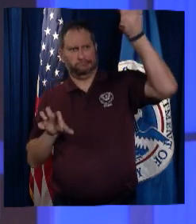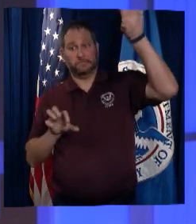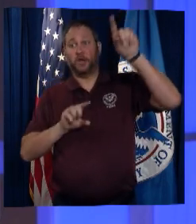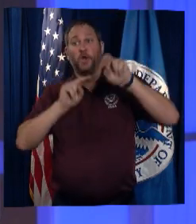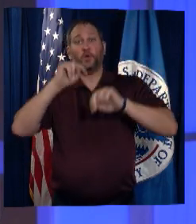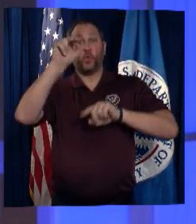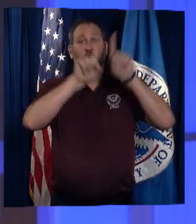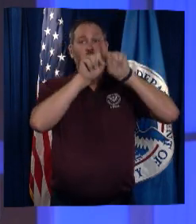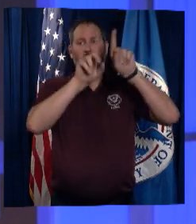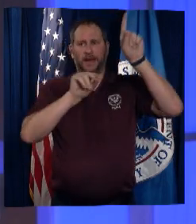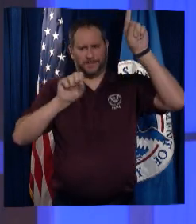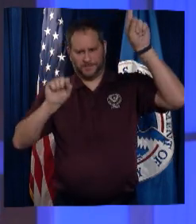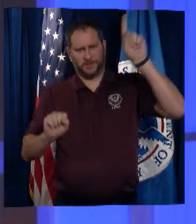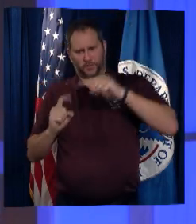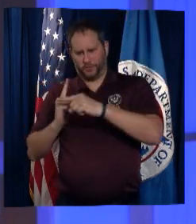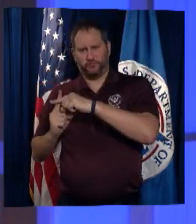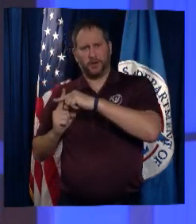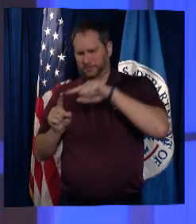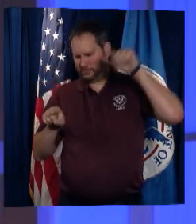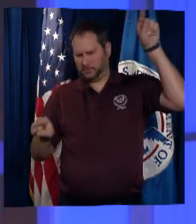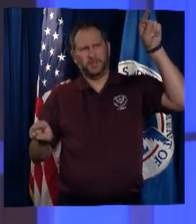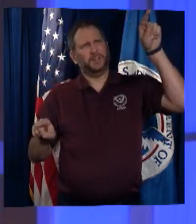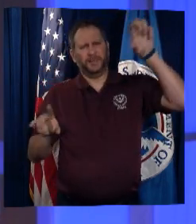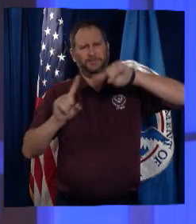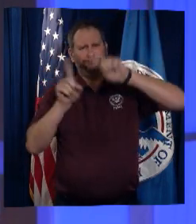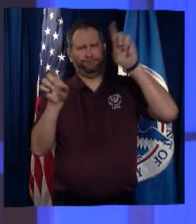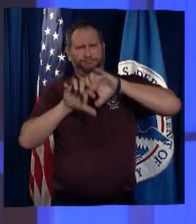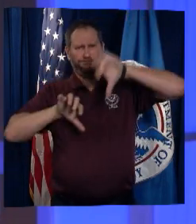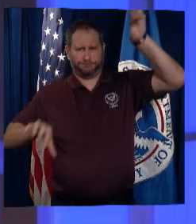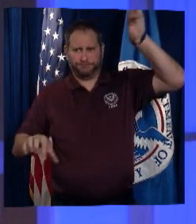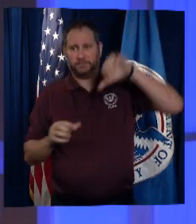government agency or community organization try to exert control over